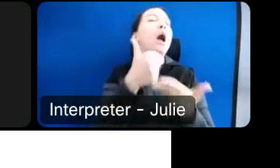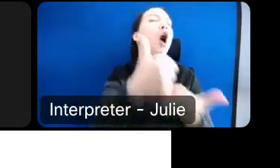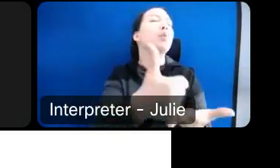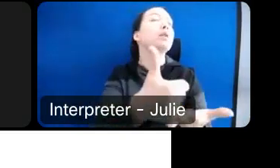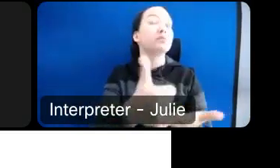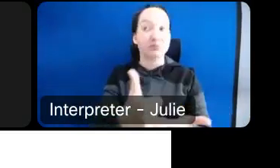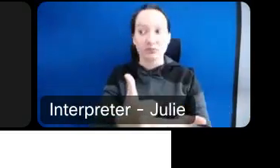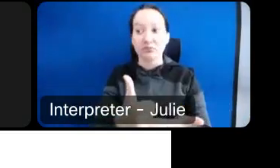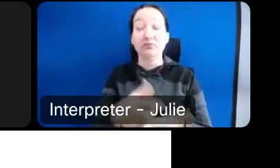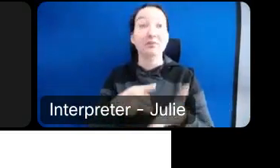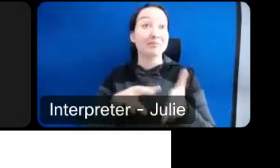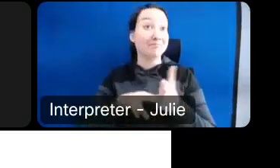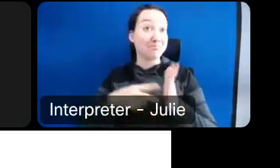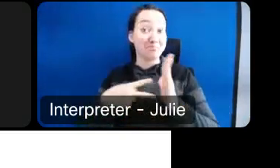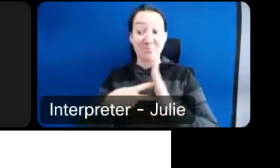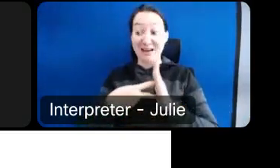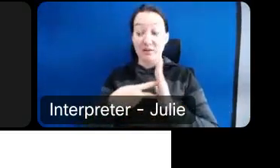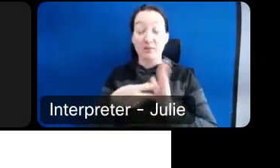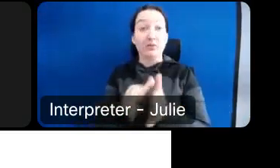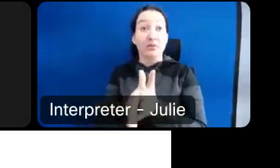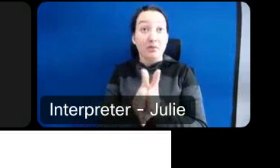So that we would effectively drive down.